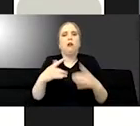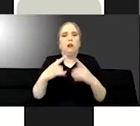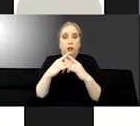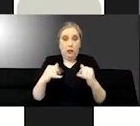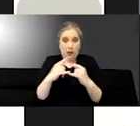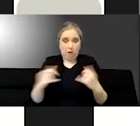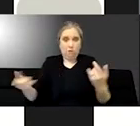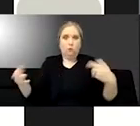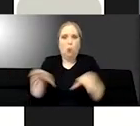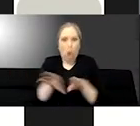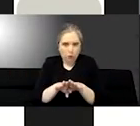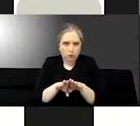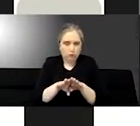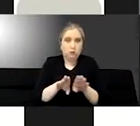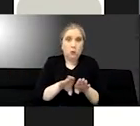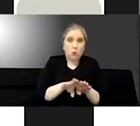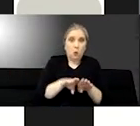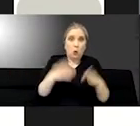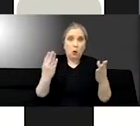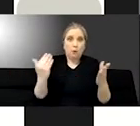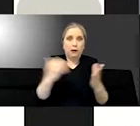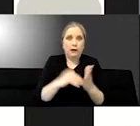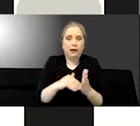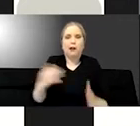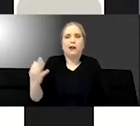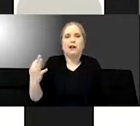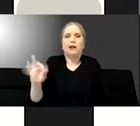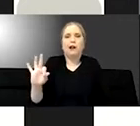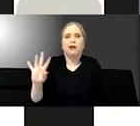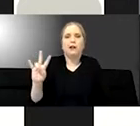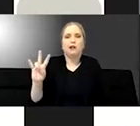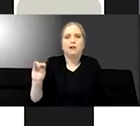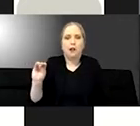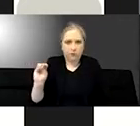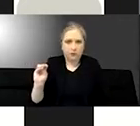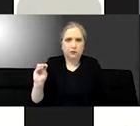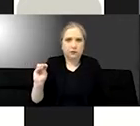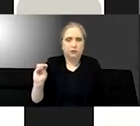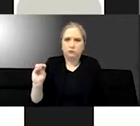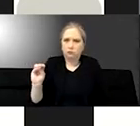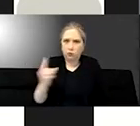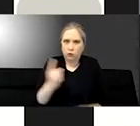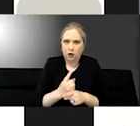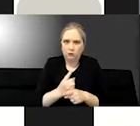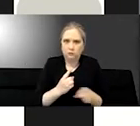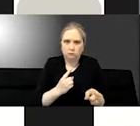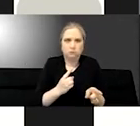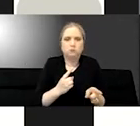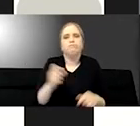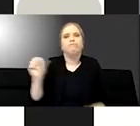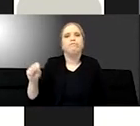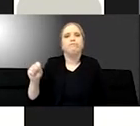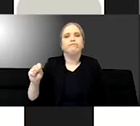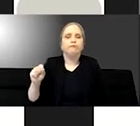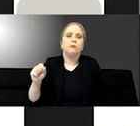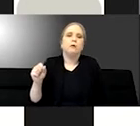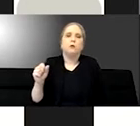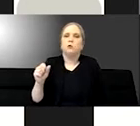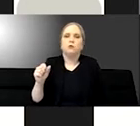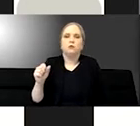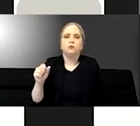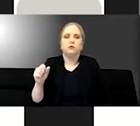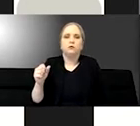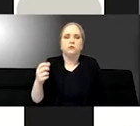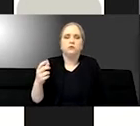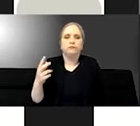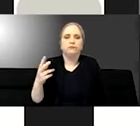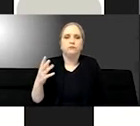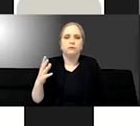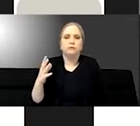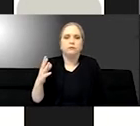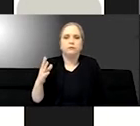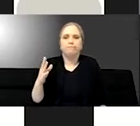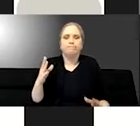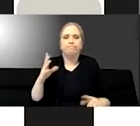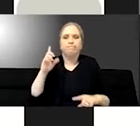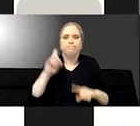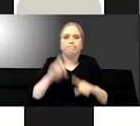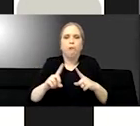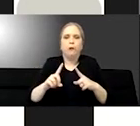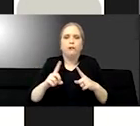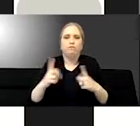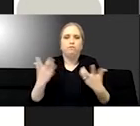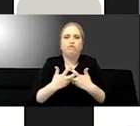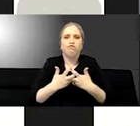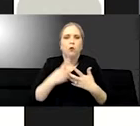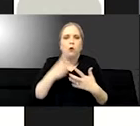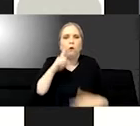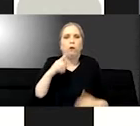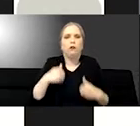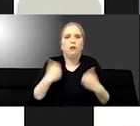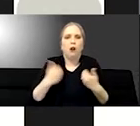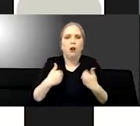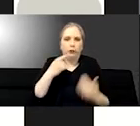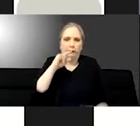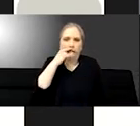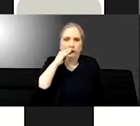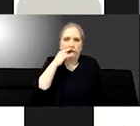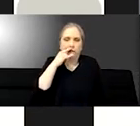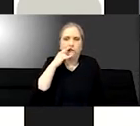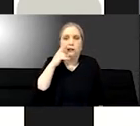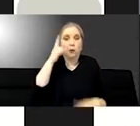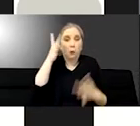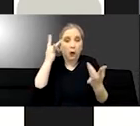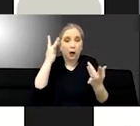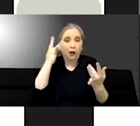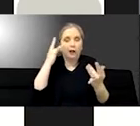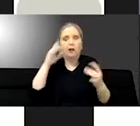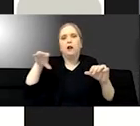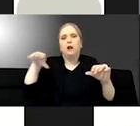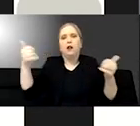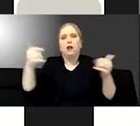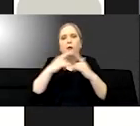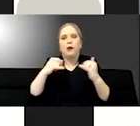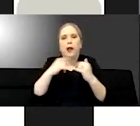1970. It couldn't serve younger kids. But younger kids were being served at other camps and there were a limited number of camps that were serving teenagers.